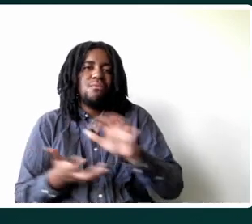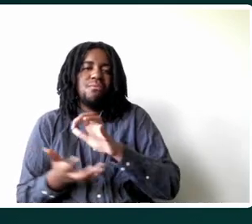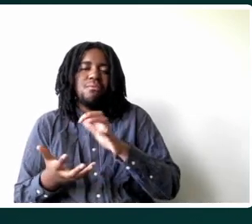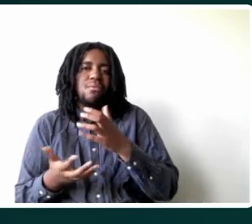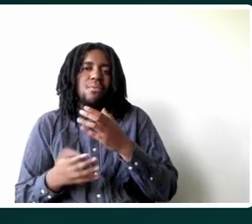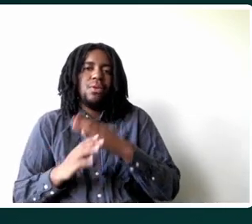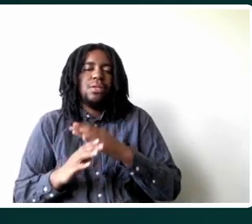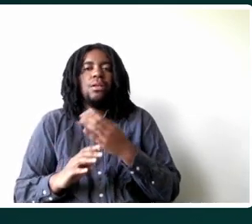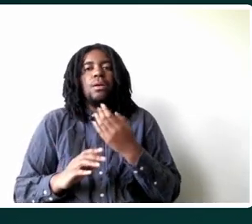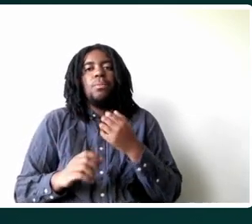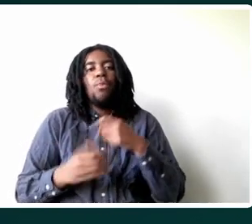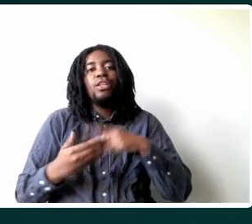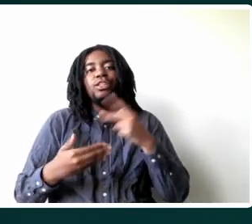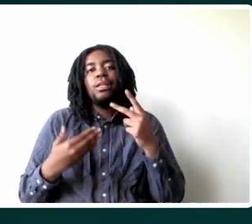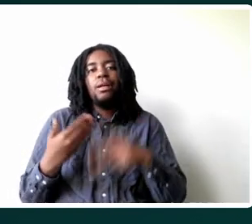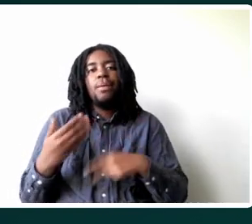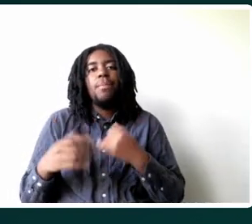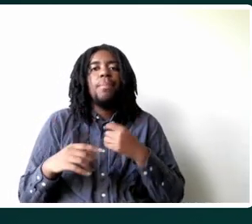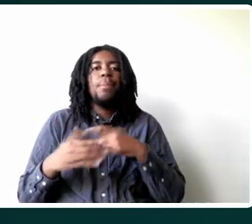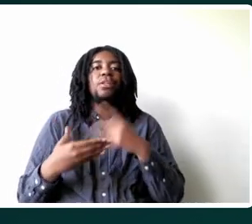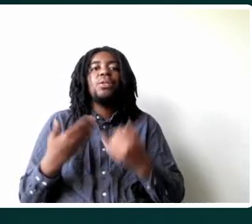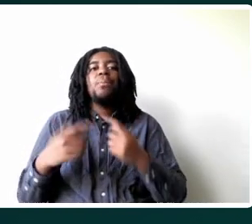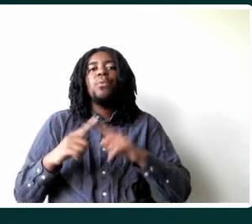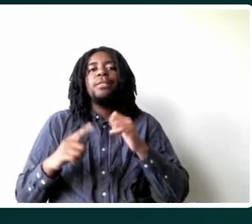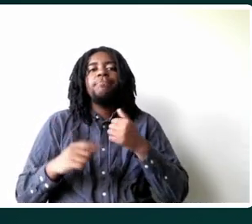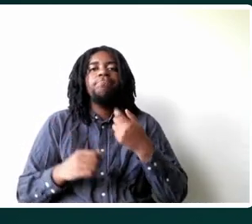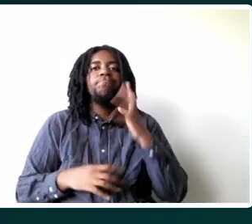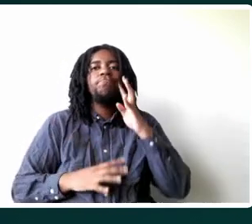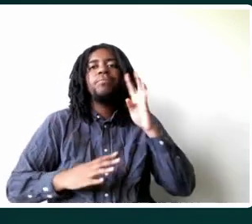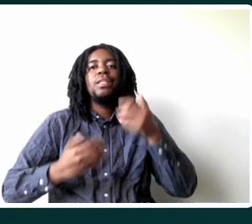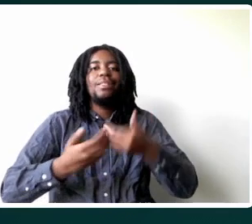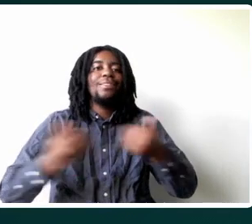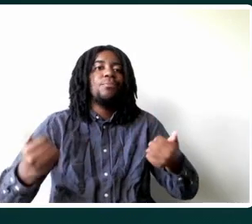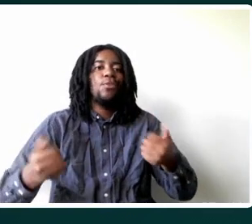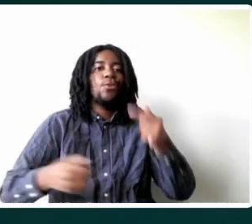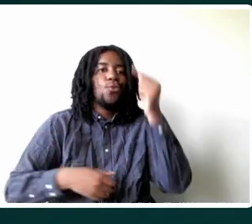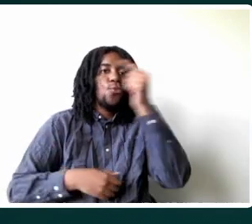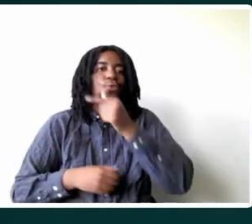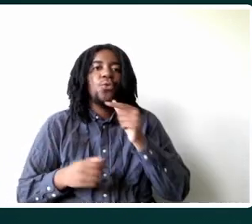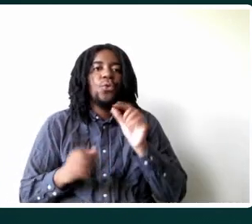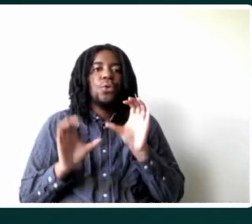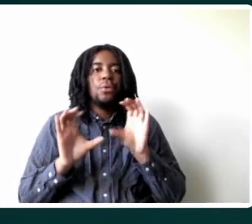separate Google Classroom where all the students were able to safely login with permission of the